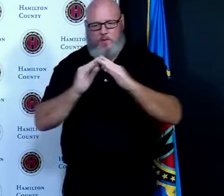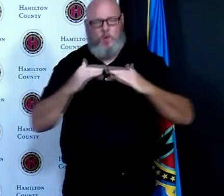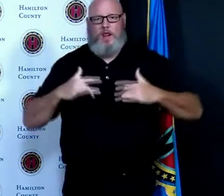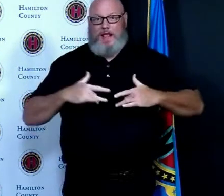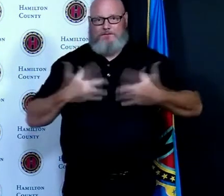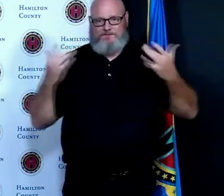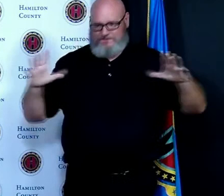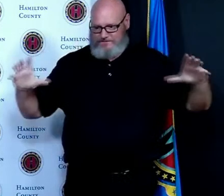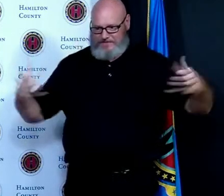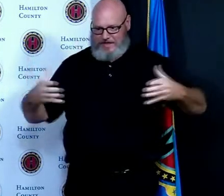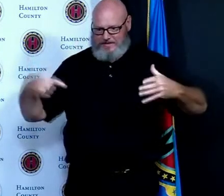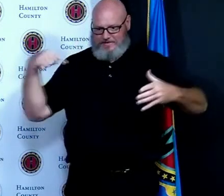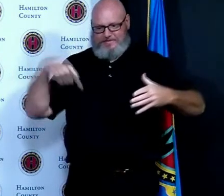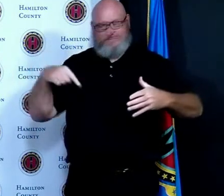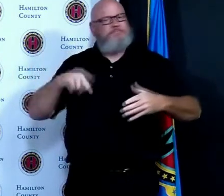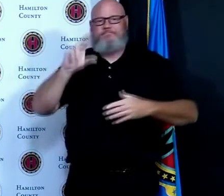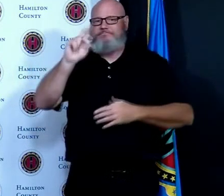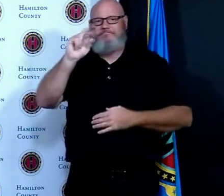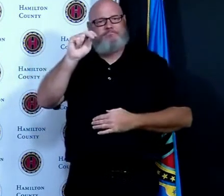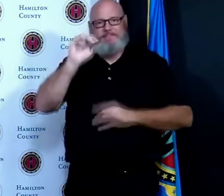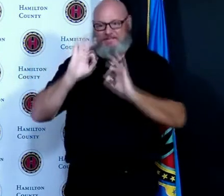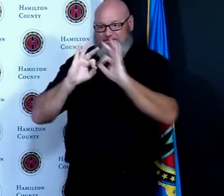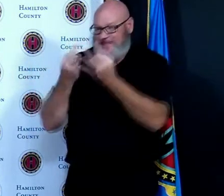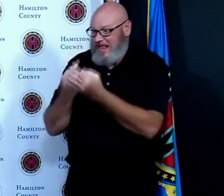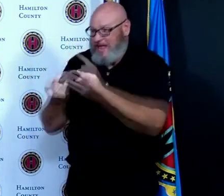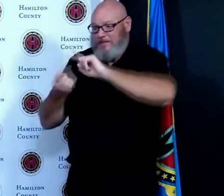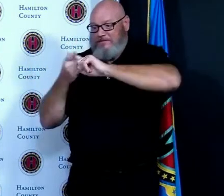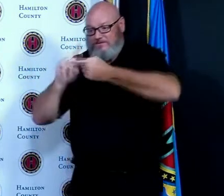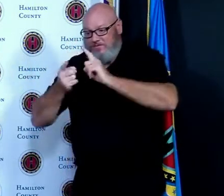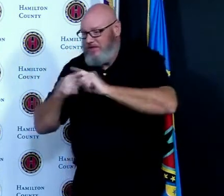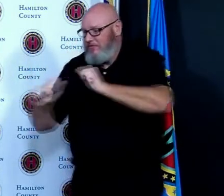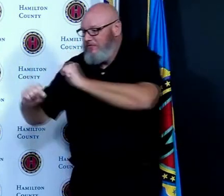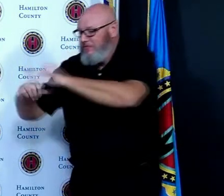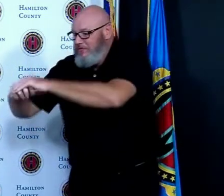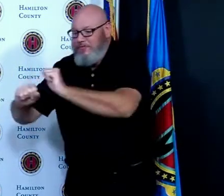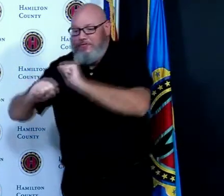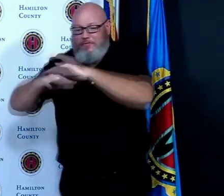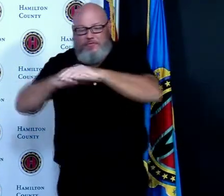togethers to prevent situations where the virus can rapidly spread and reach those